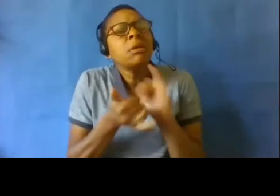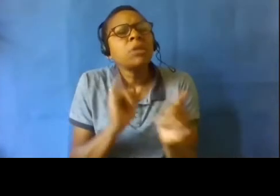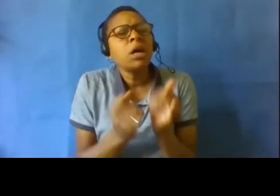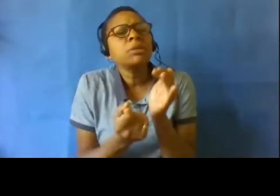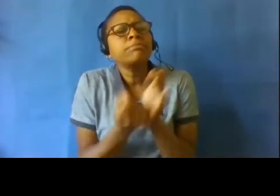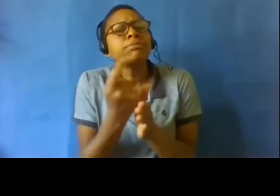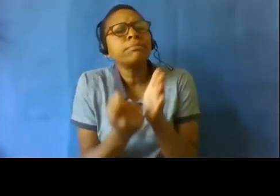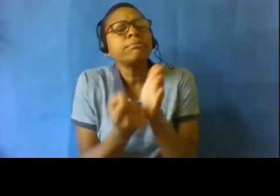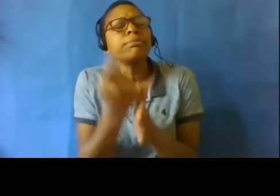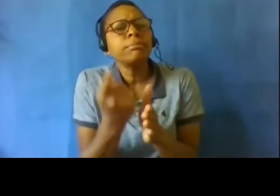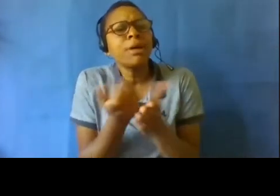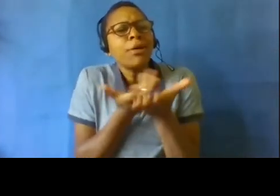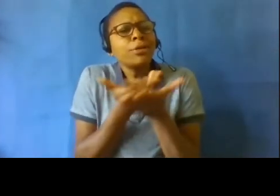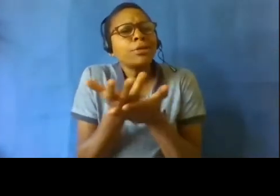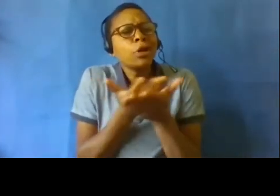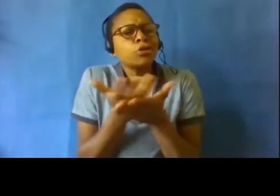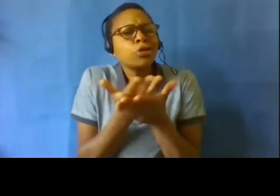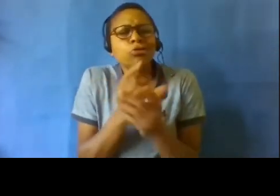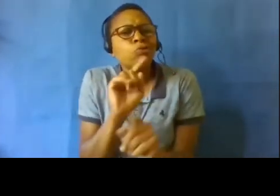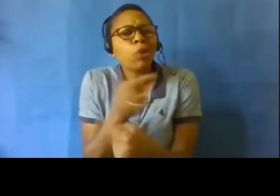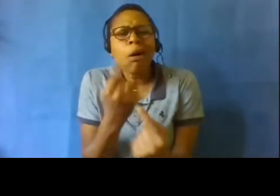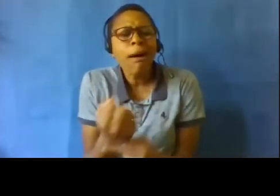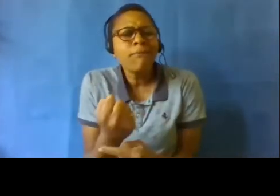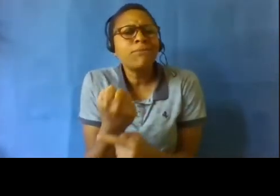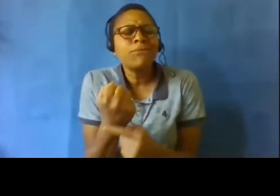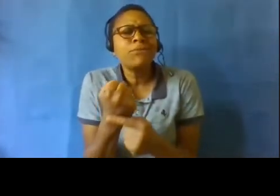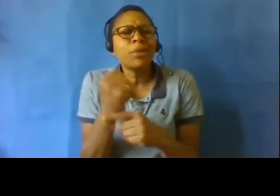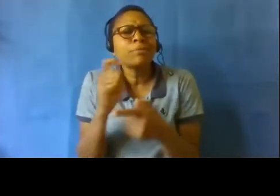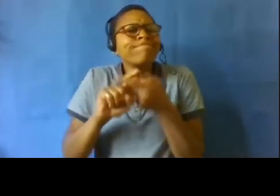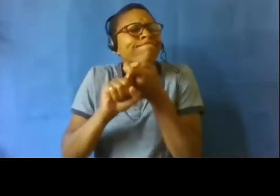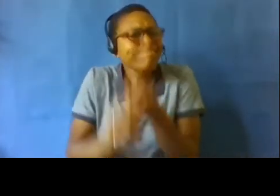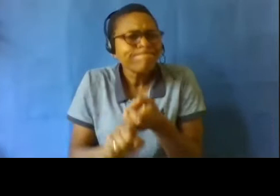live chat the whole event will be recorded and after the event